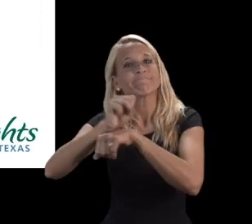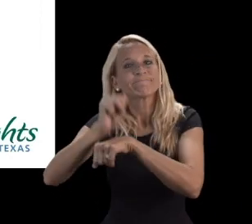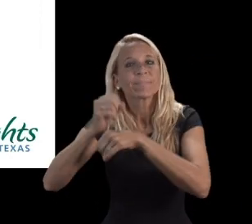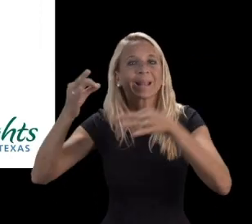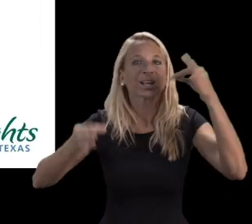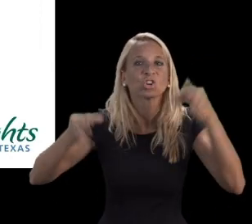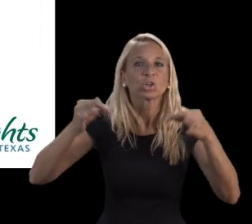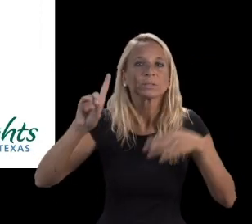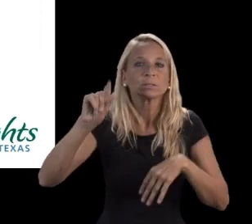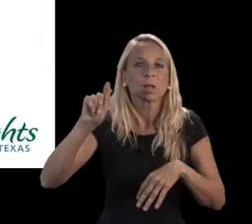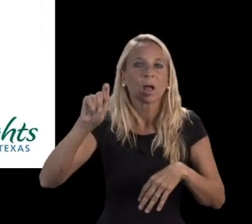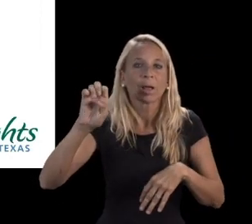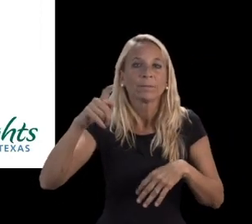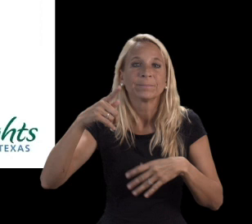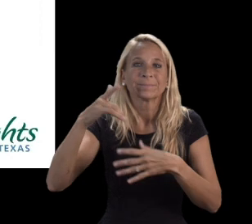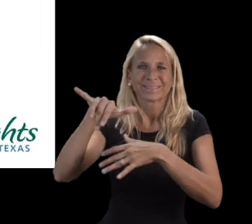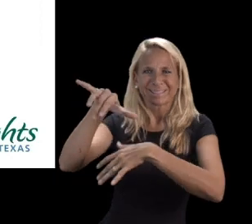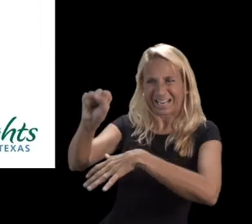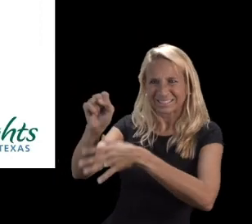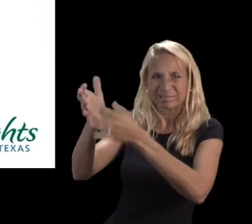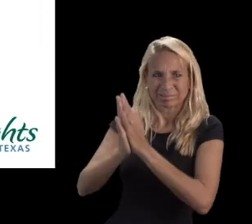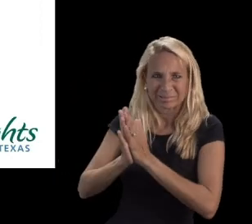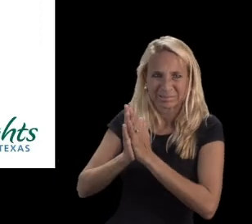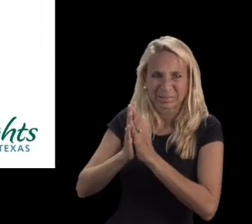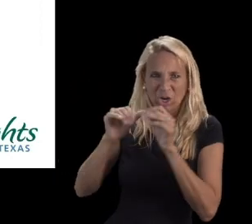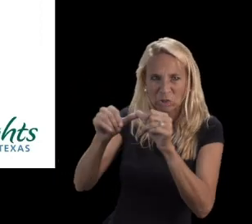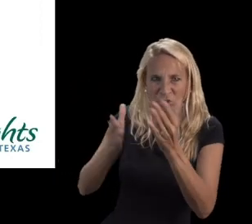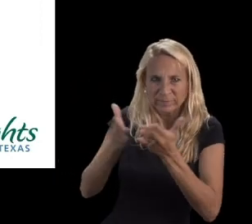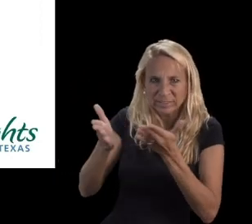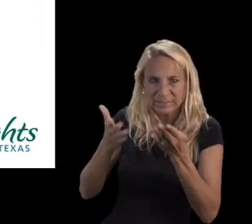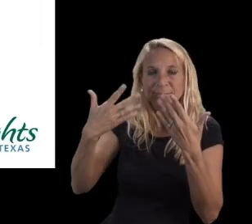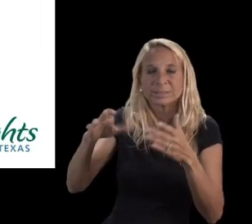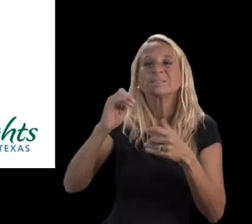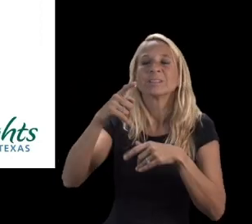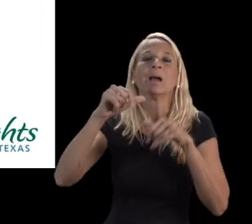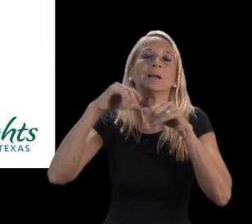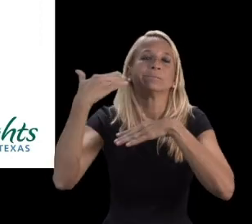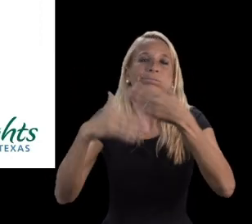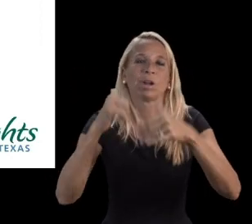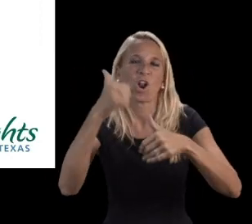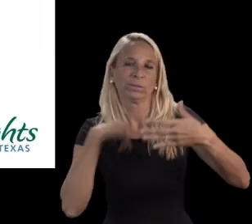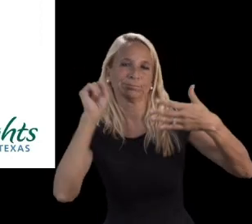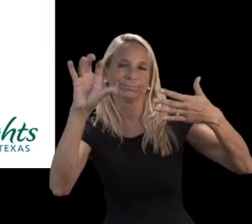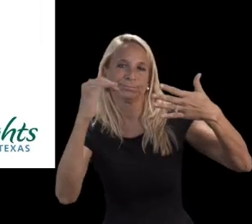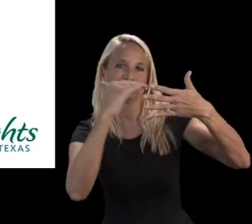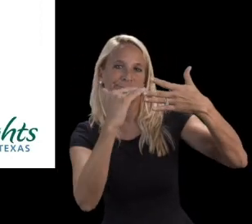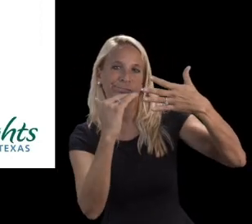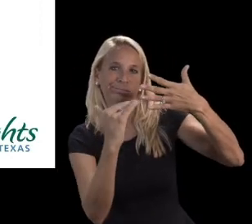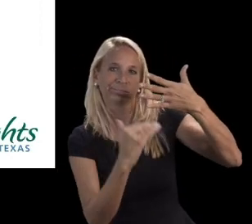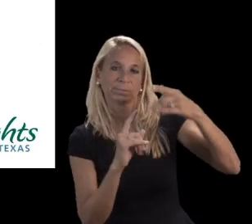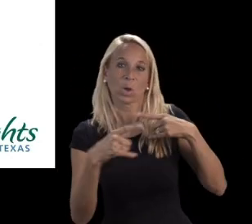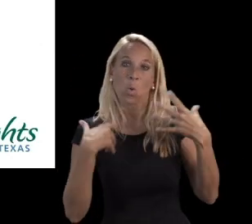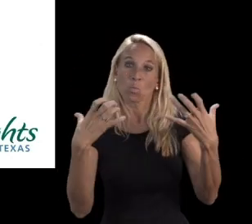then you can, that gives you just some more time to do all these other things that we've listed. But we did want to note that you know,